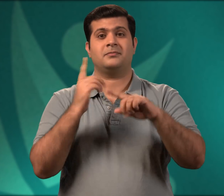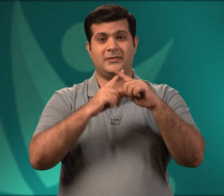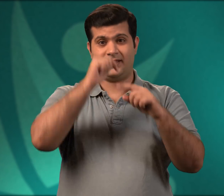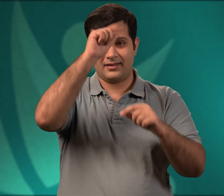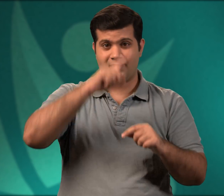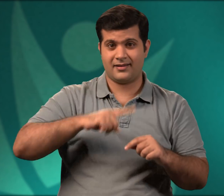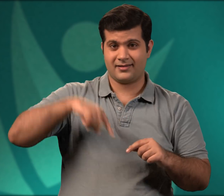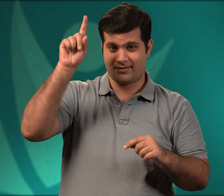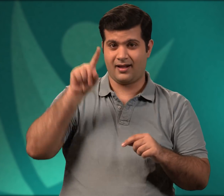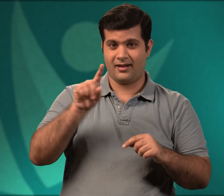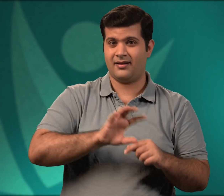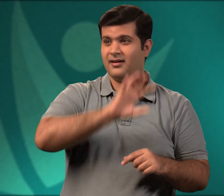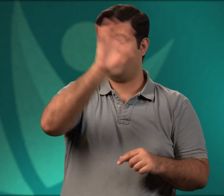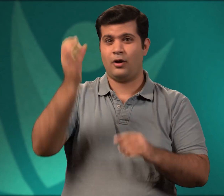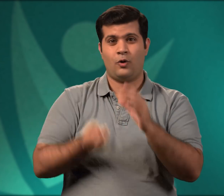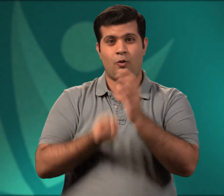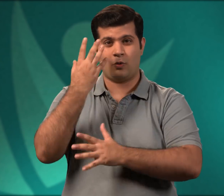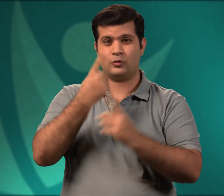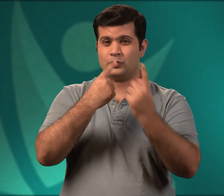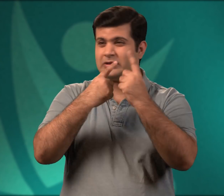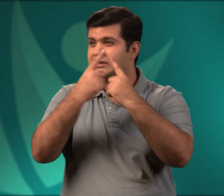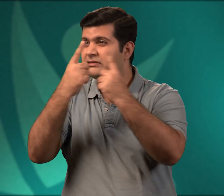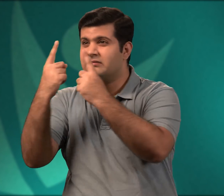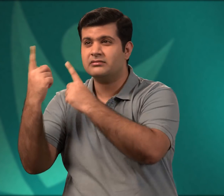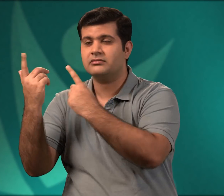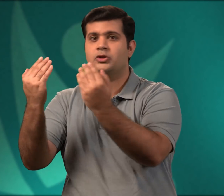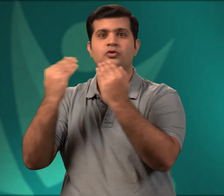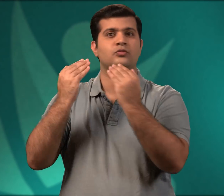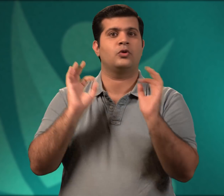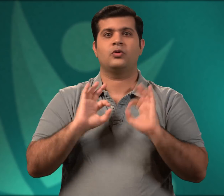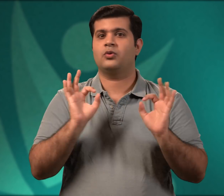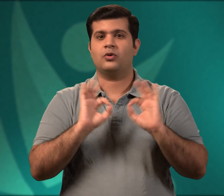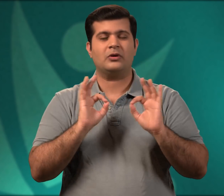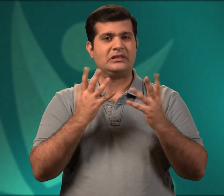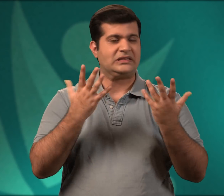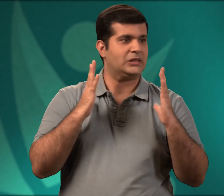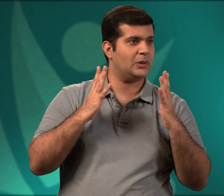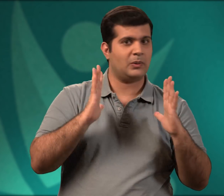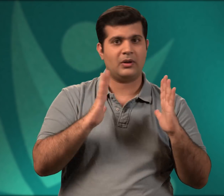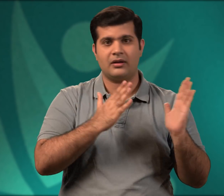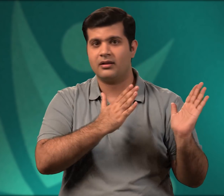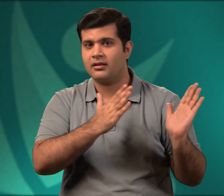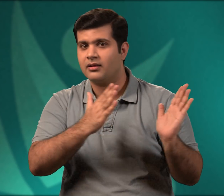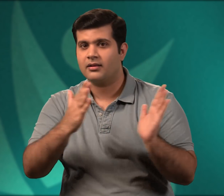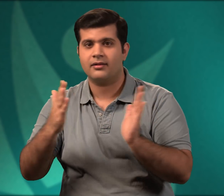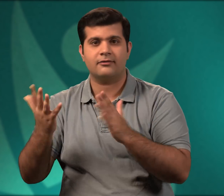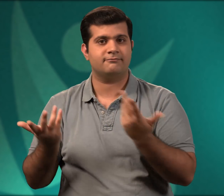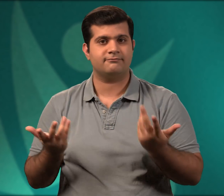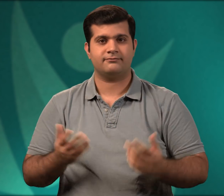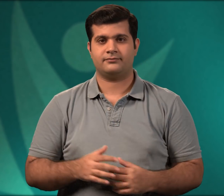They contacted other Indian association but no one was ready to support them. They had to keep waiting and they was a lot of delay.